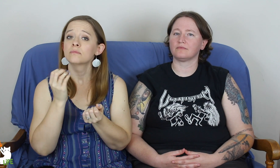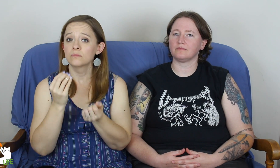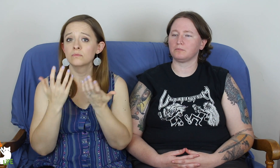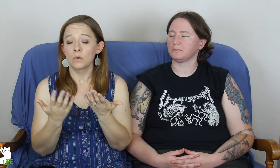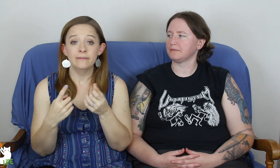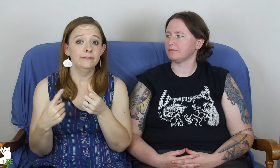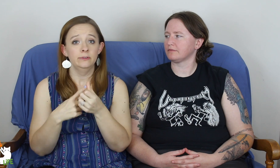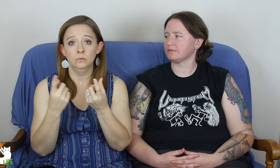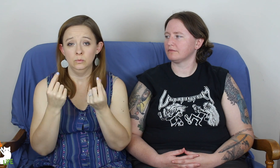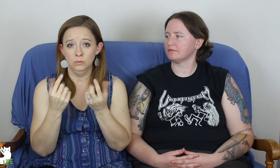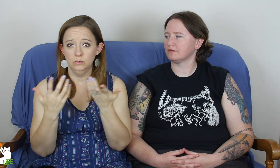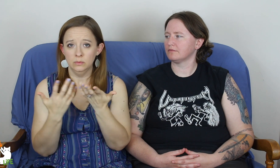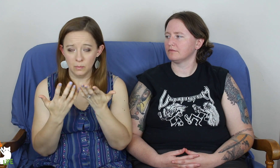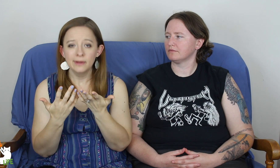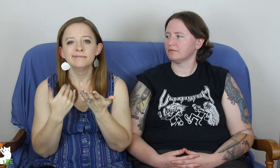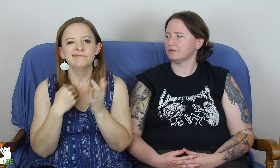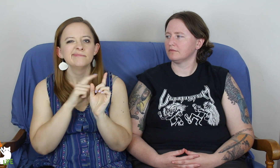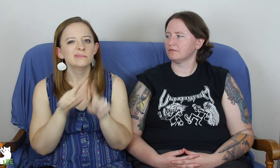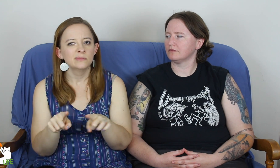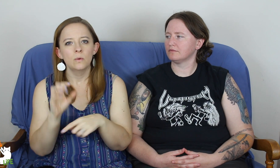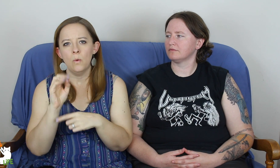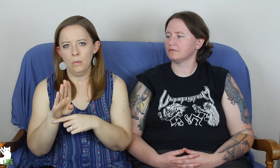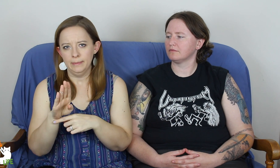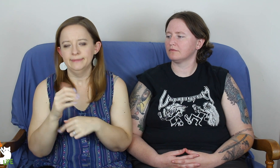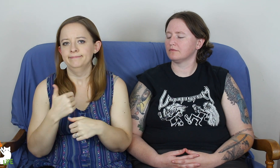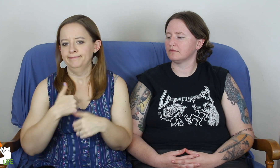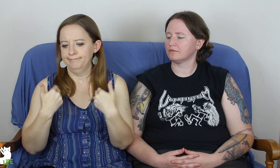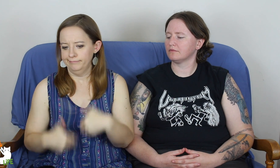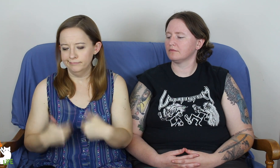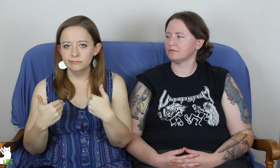So the first thing that we did, was I had to go to my OB.